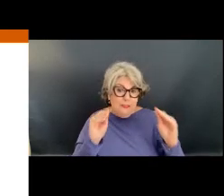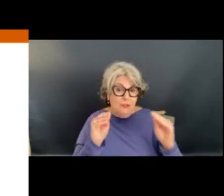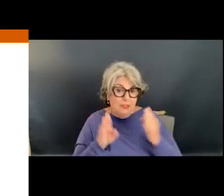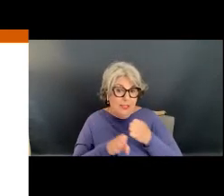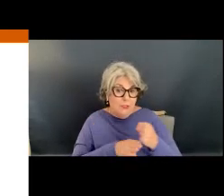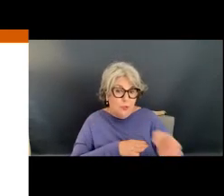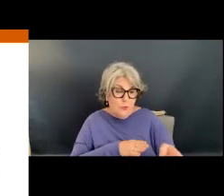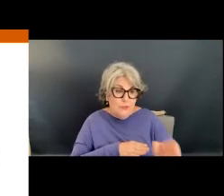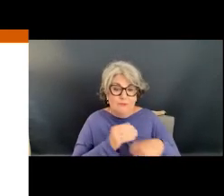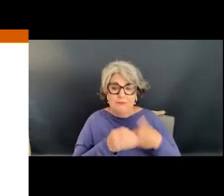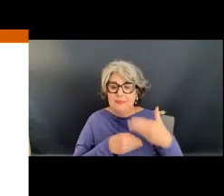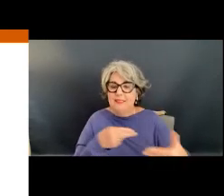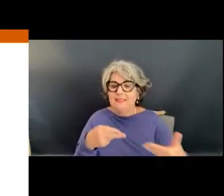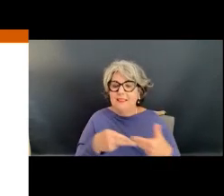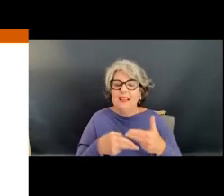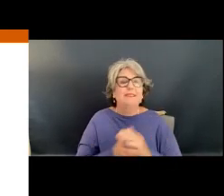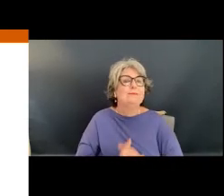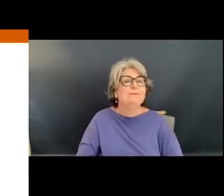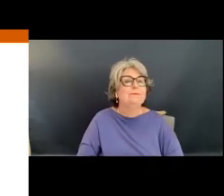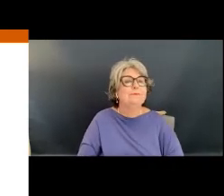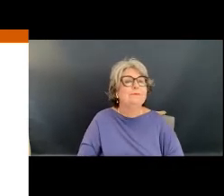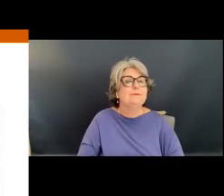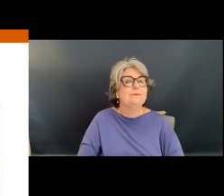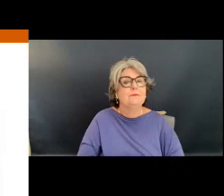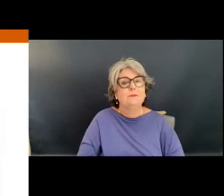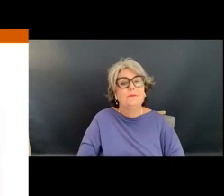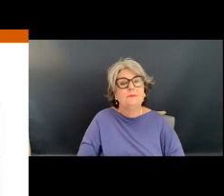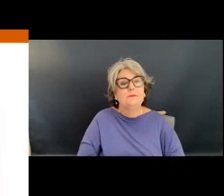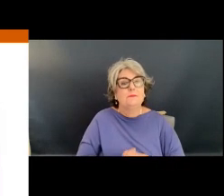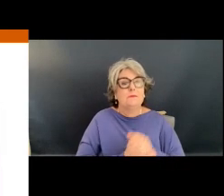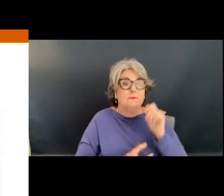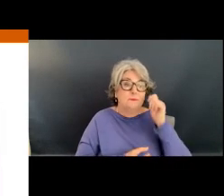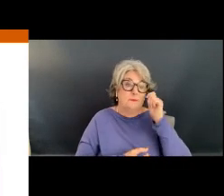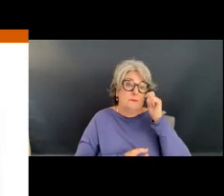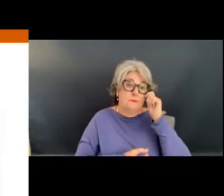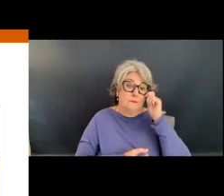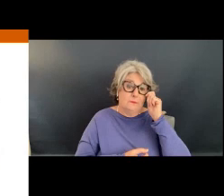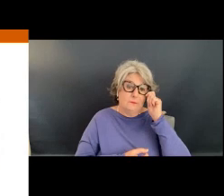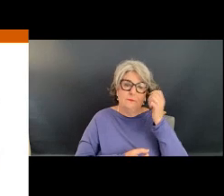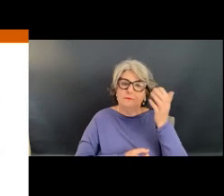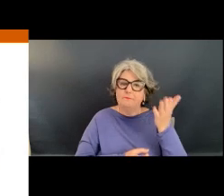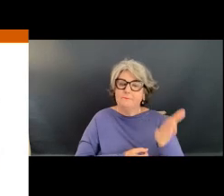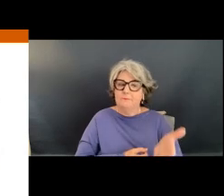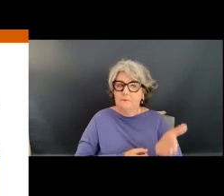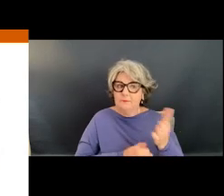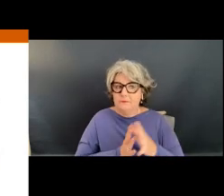So next slide, so if you are interested, I did make available